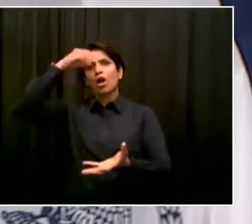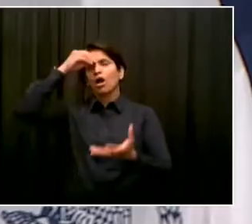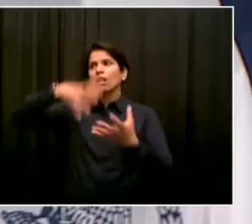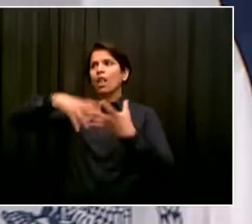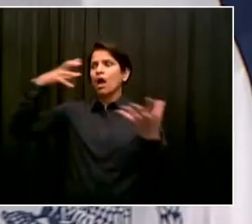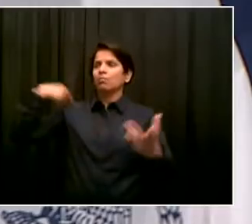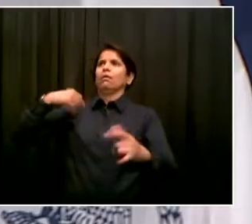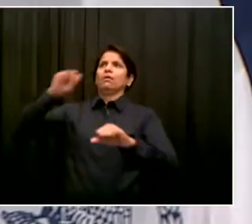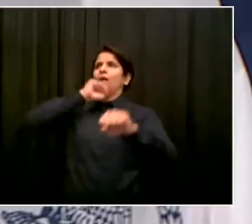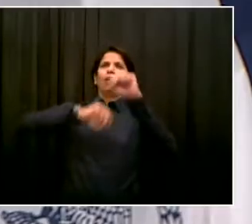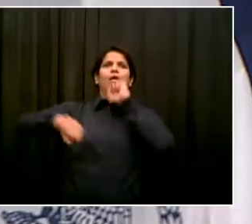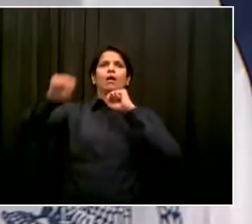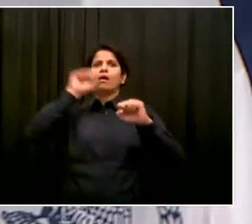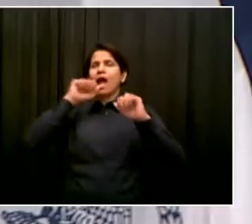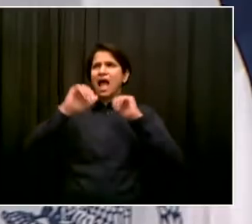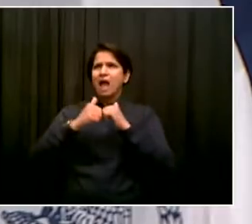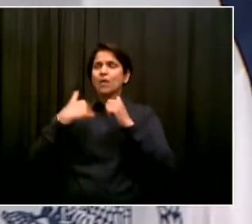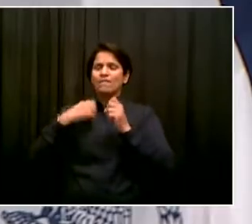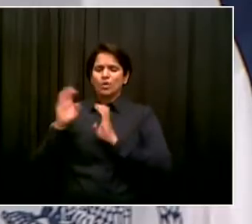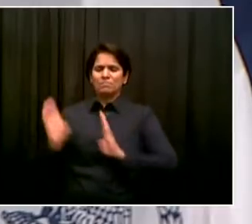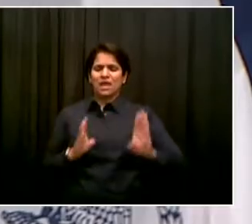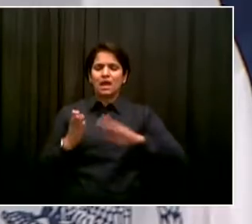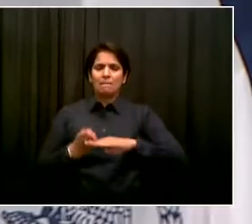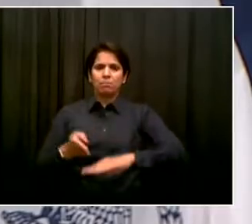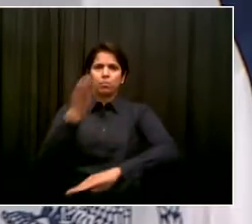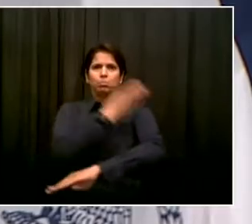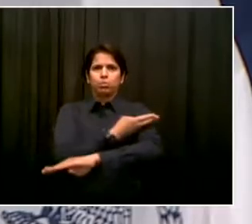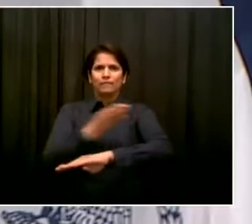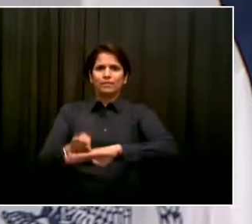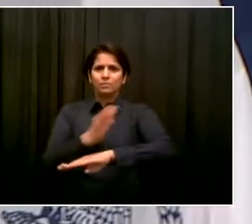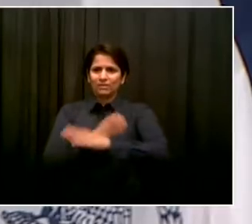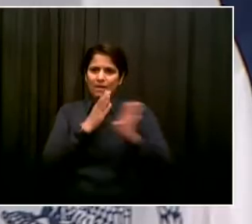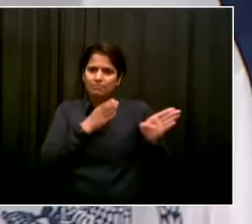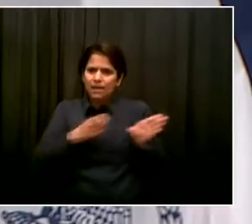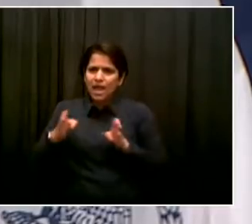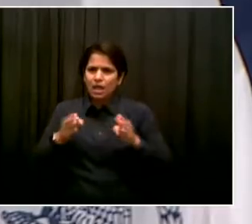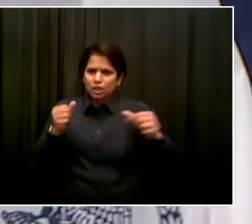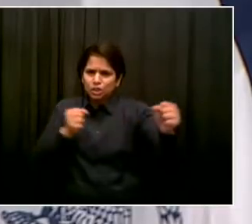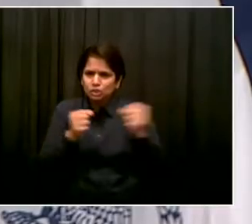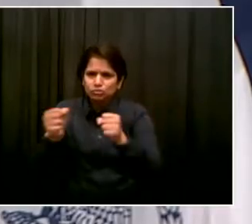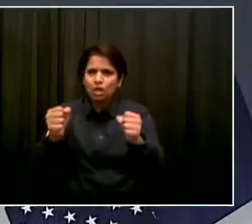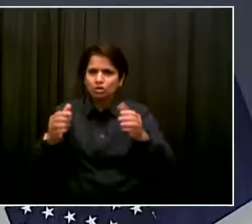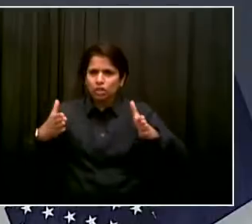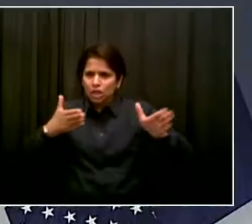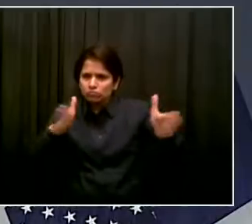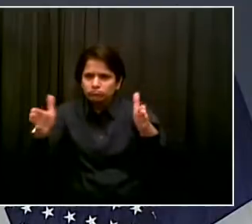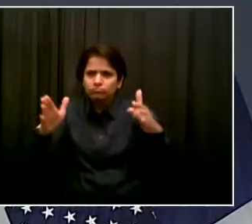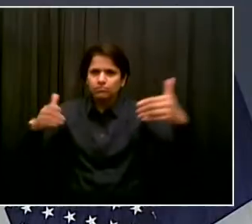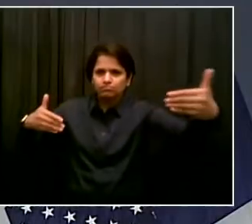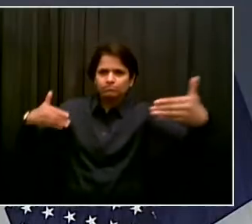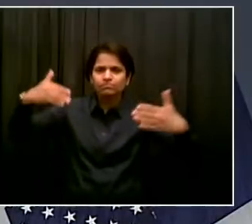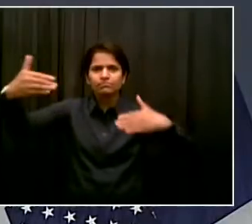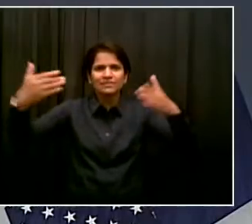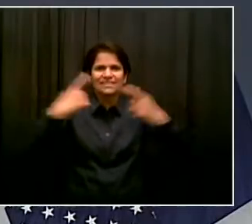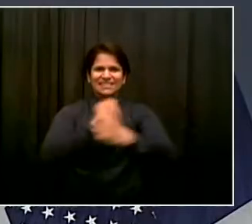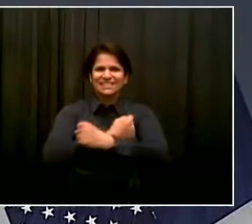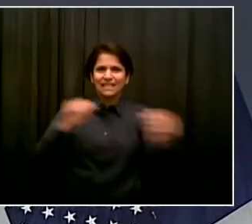SO IN A WORLD WITH -- WITH A LOT OF VARIABLES, I CAN AT LEAST